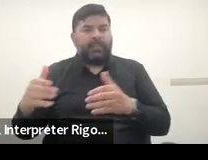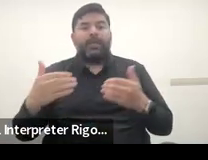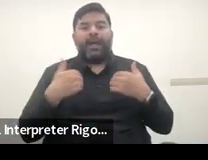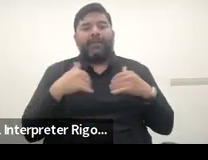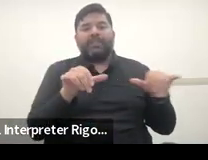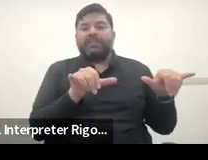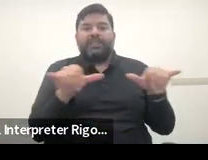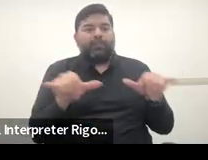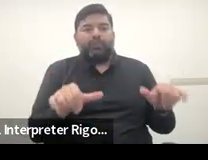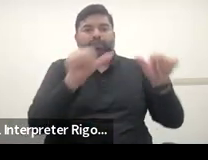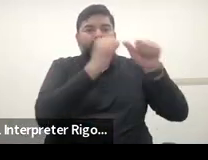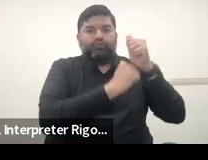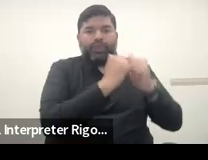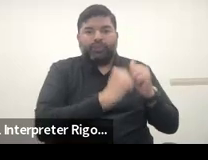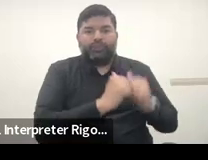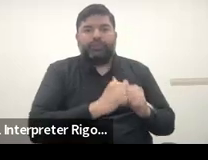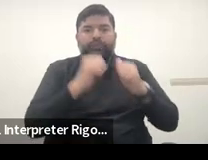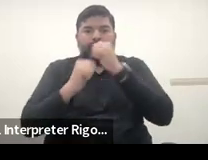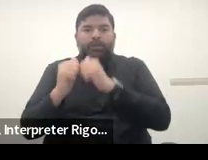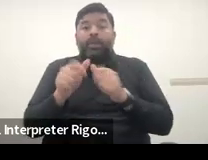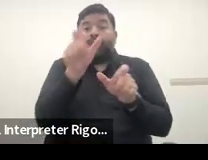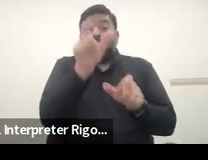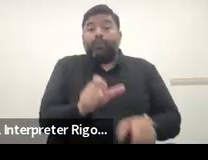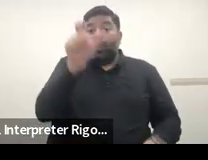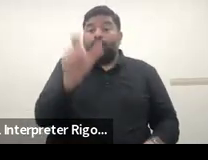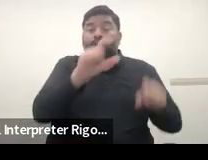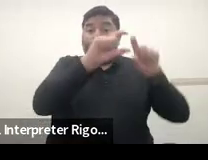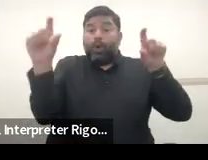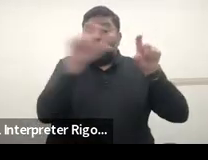structure where the rows represent signs and then the columns represent features of those